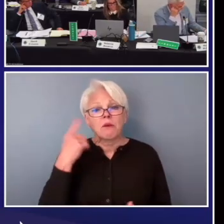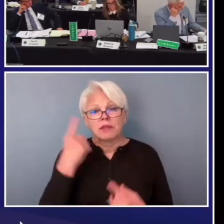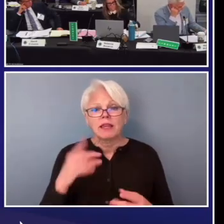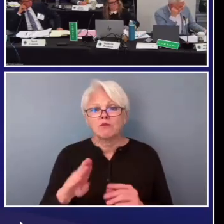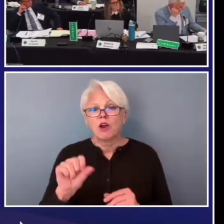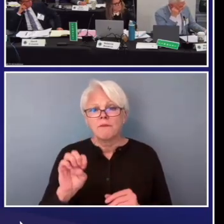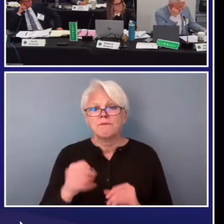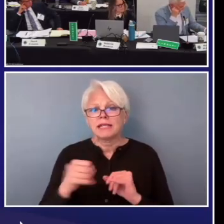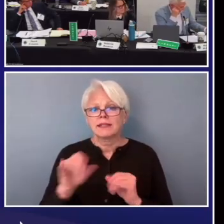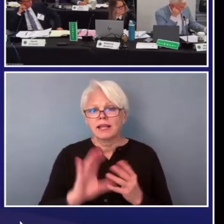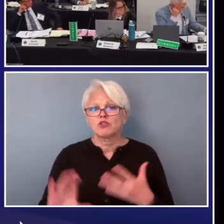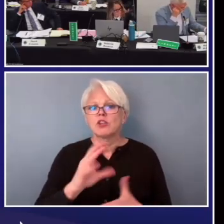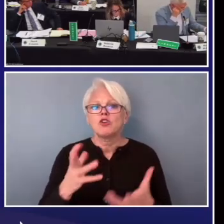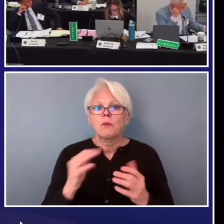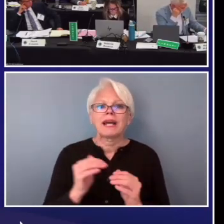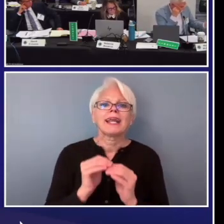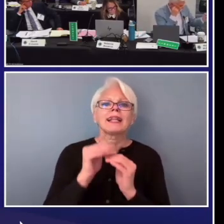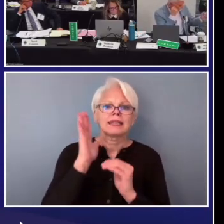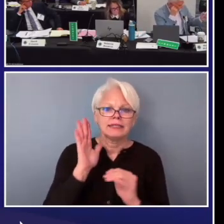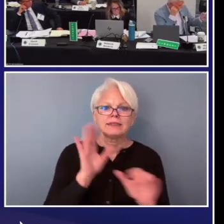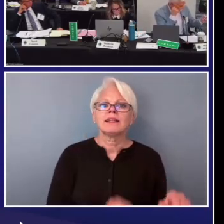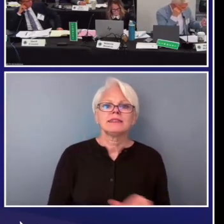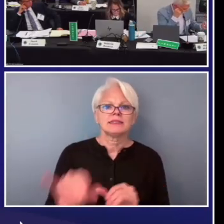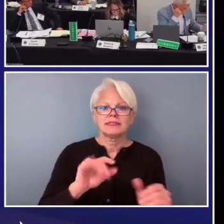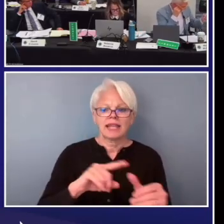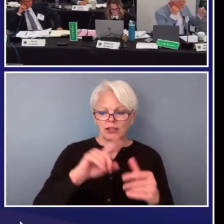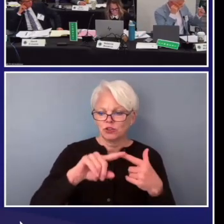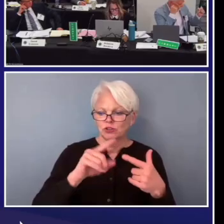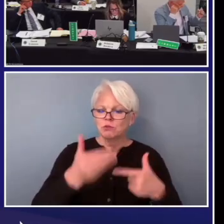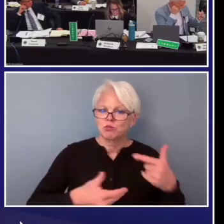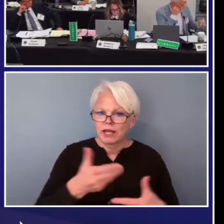you would want at least standards, processes, and procedures.